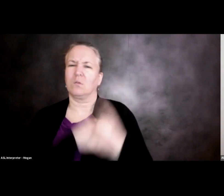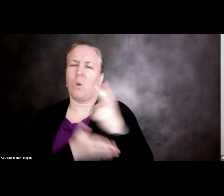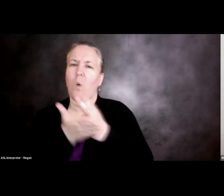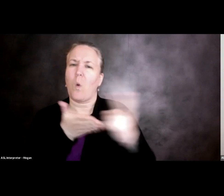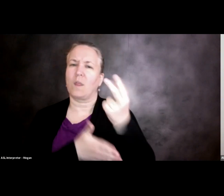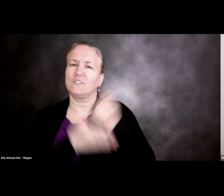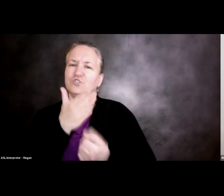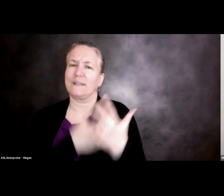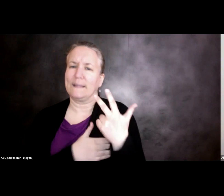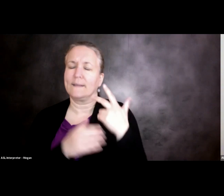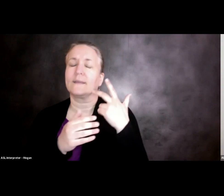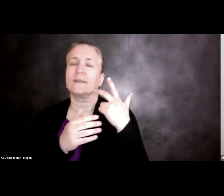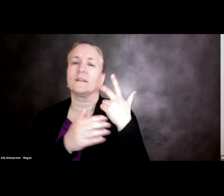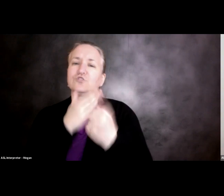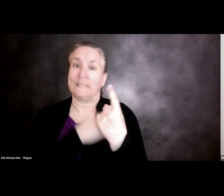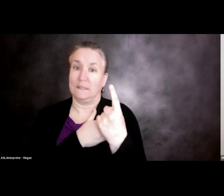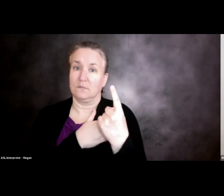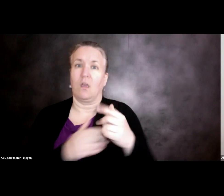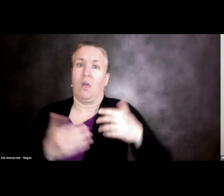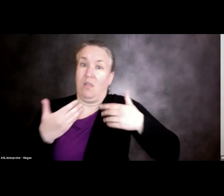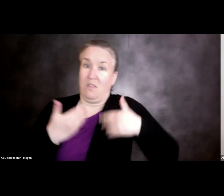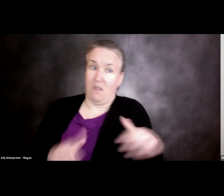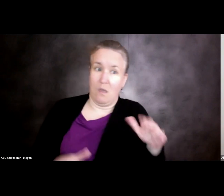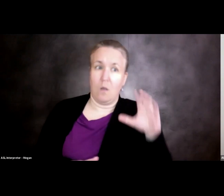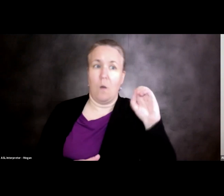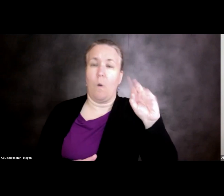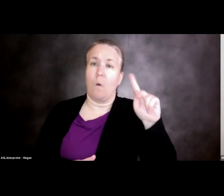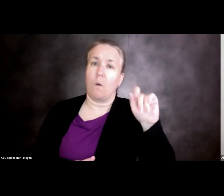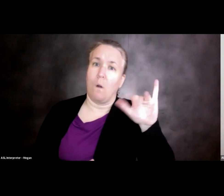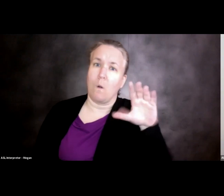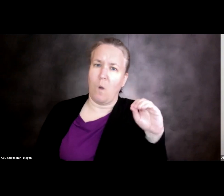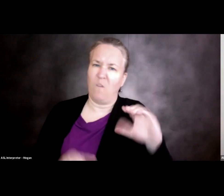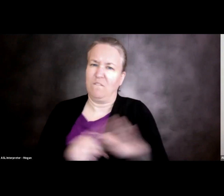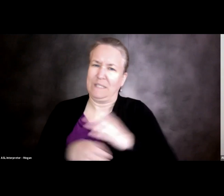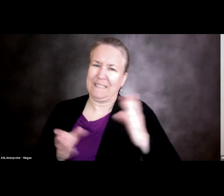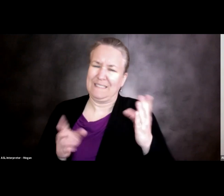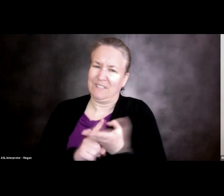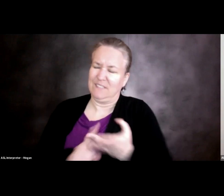At the end of it, Okonkwo was fully convinced the man was mad.